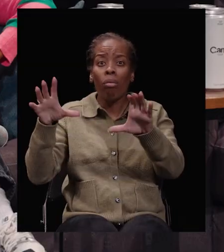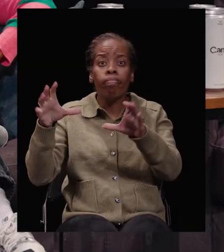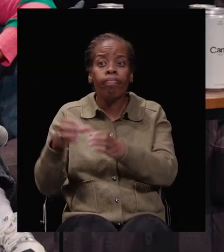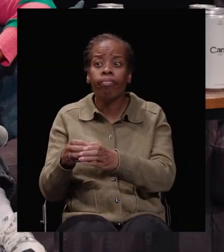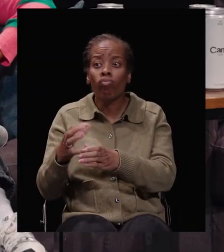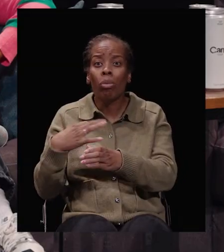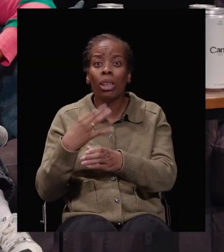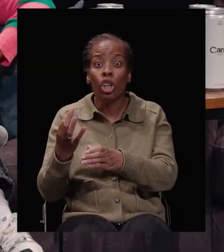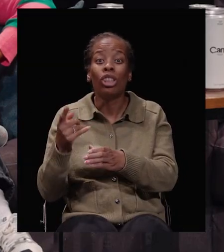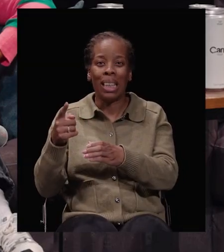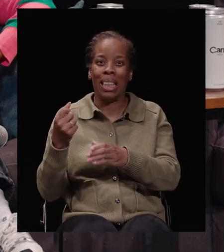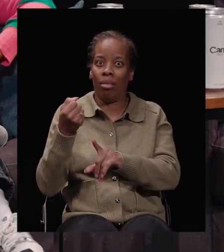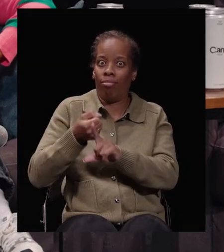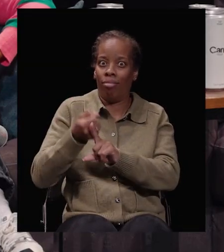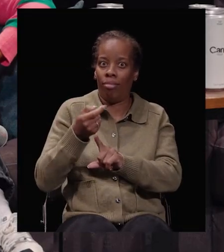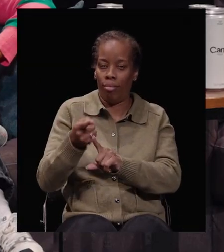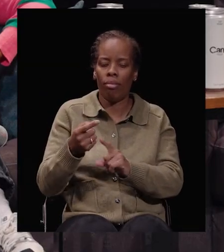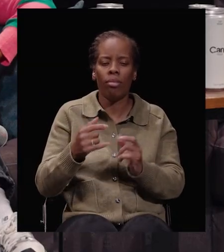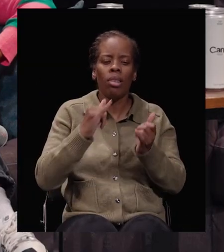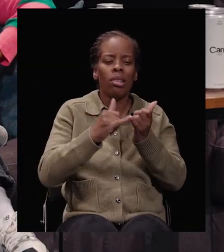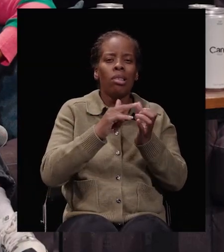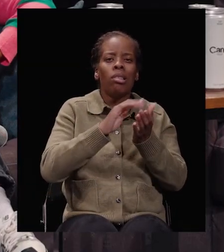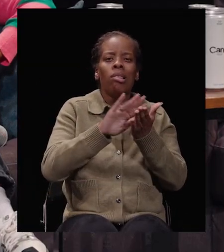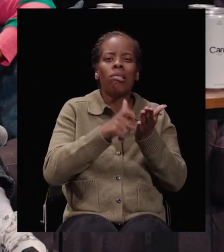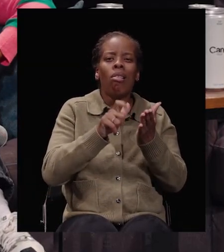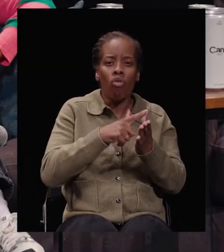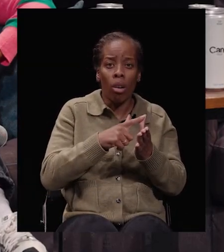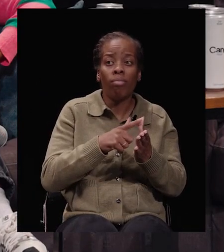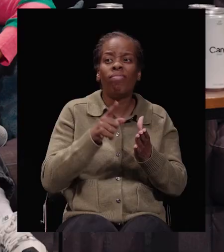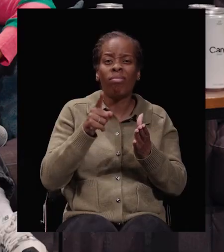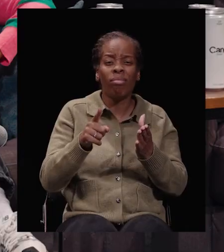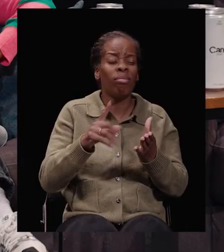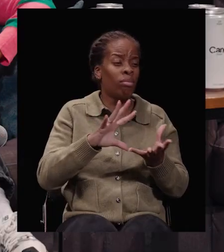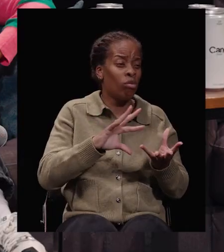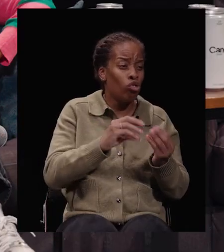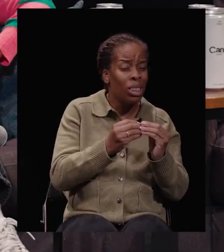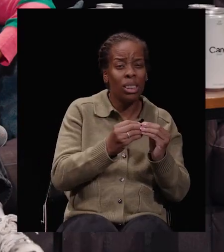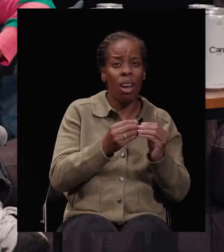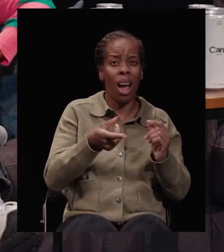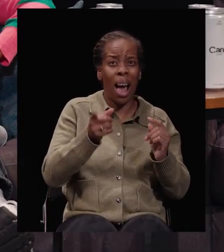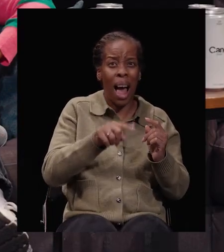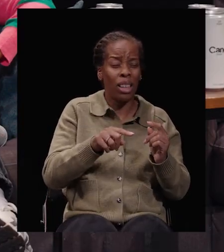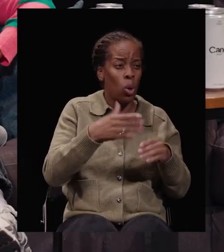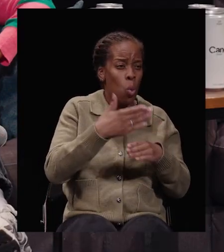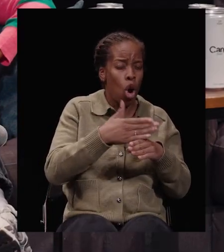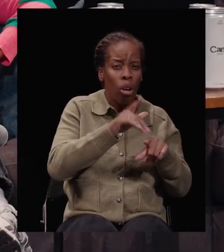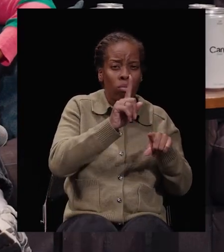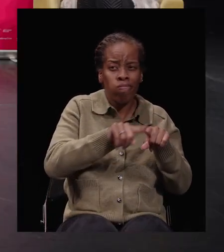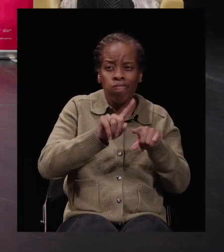And Sahra Warsame, theatre maker, producer, and curator working across community, experimental and institutional spaces.